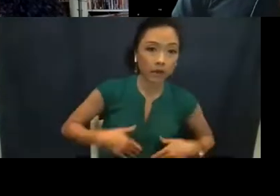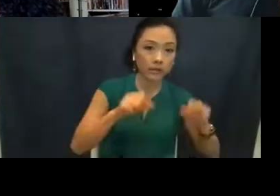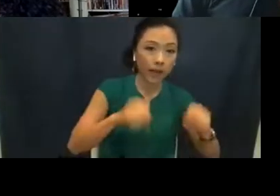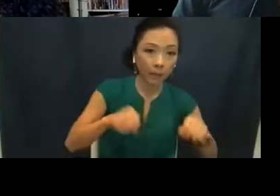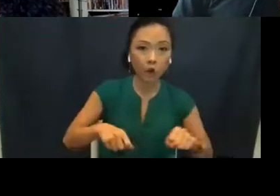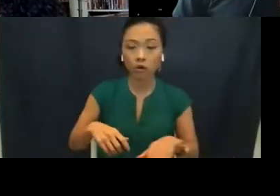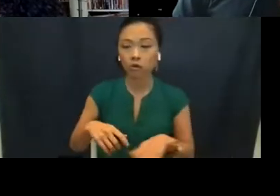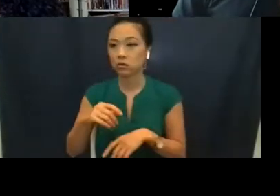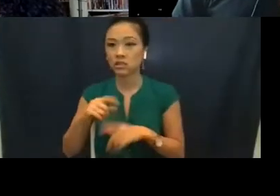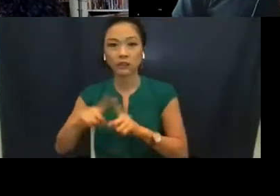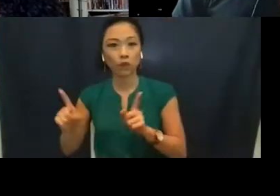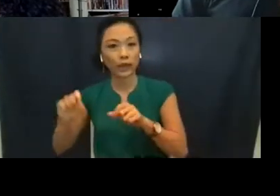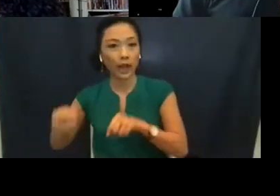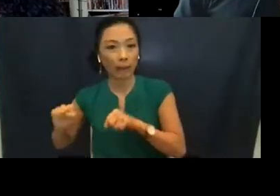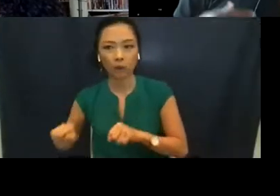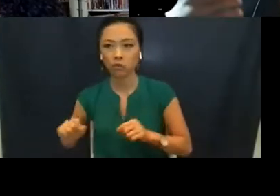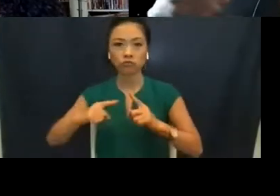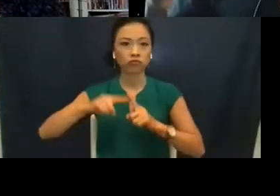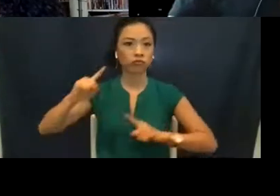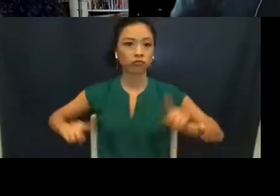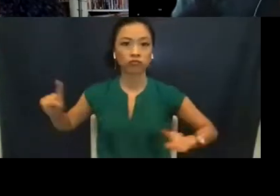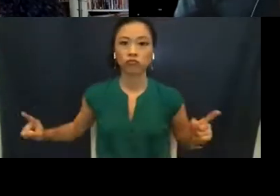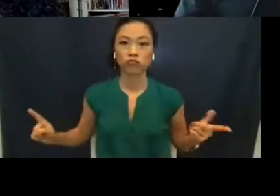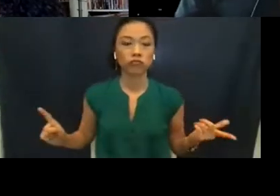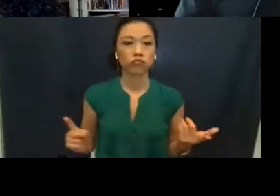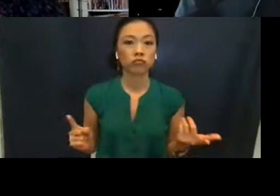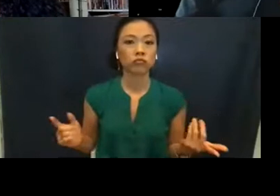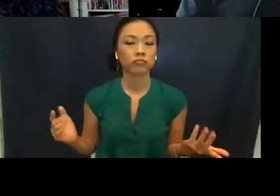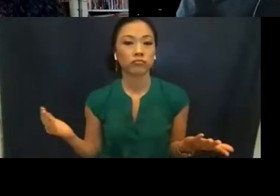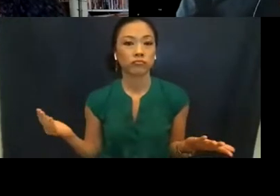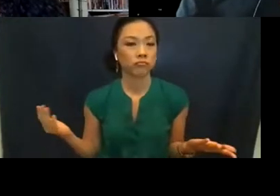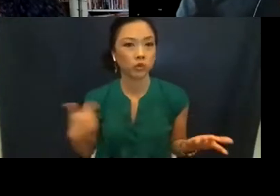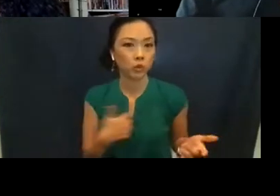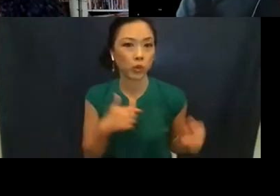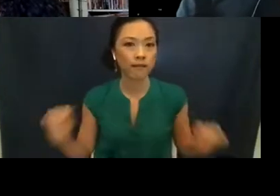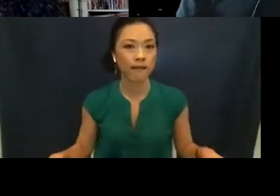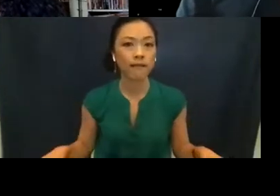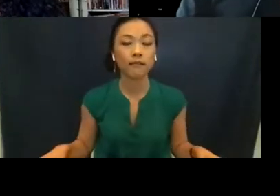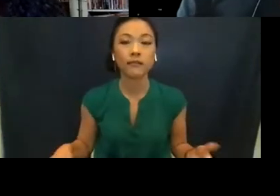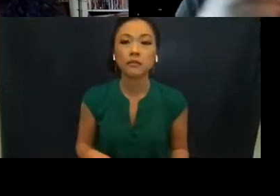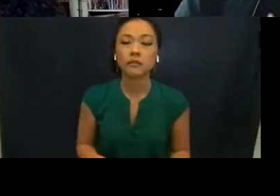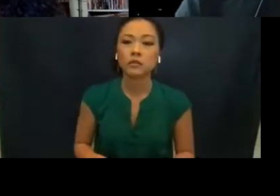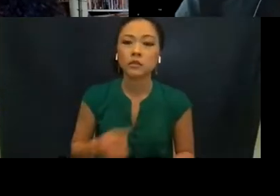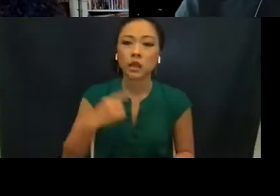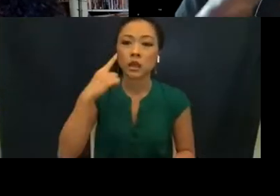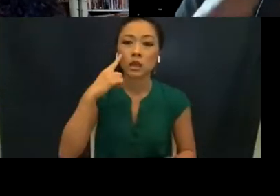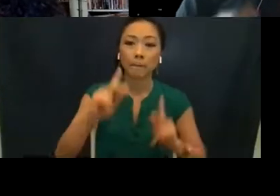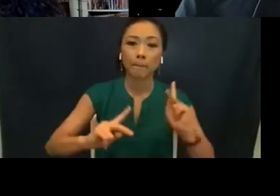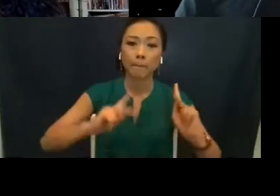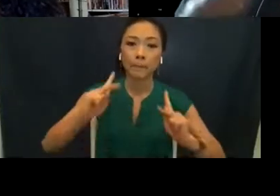There are amazing things that have come from the people in the timeline, the